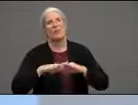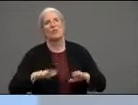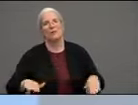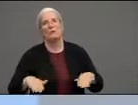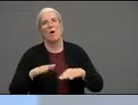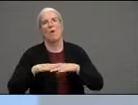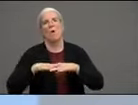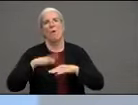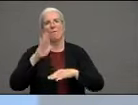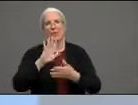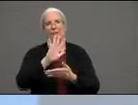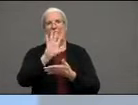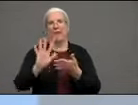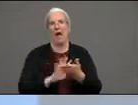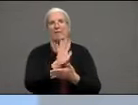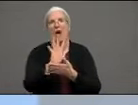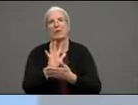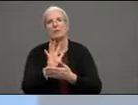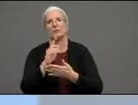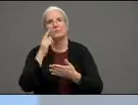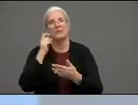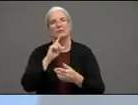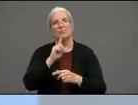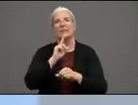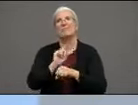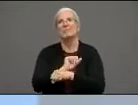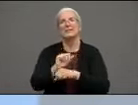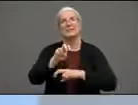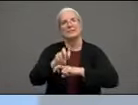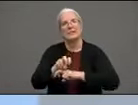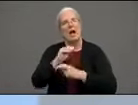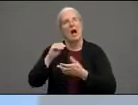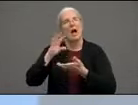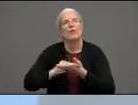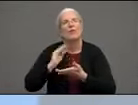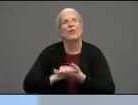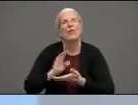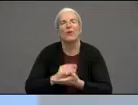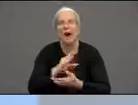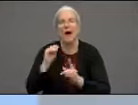they're learning and their brain is is stimulating however